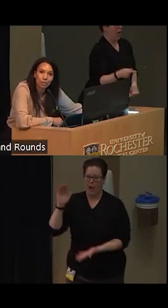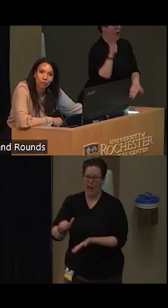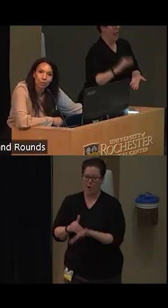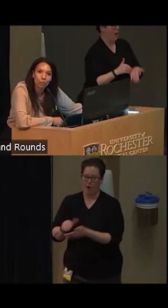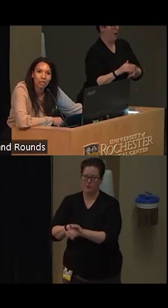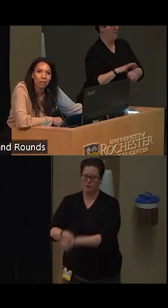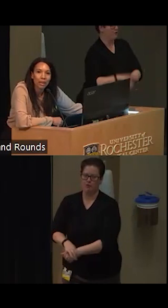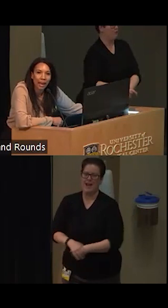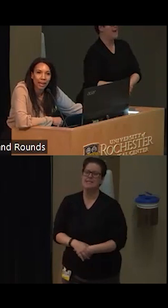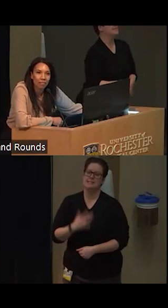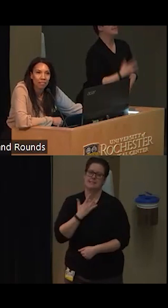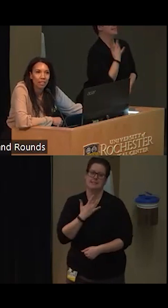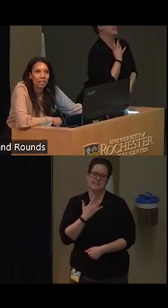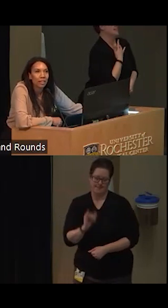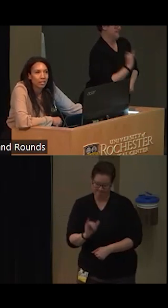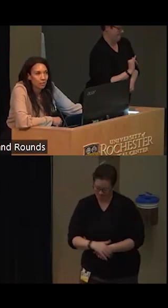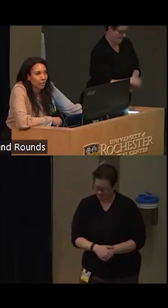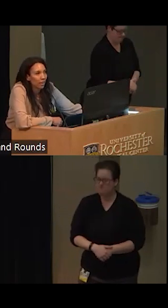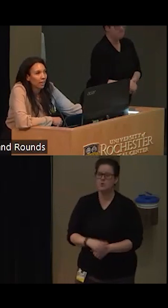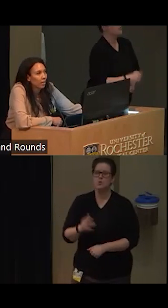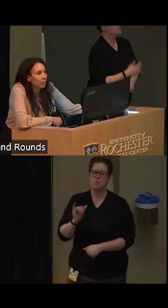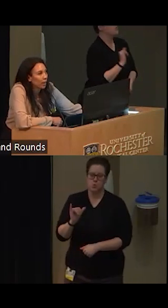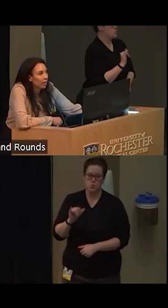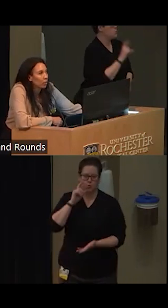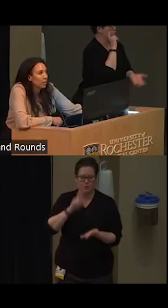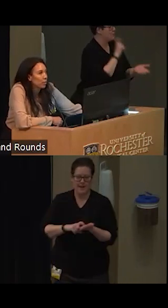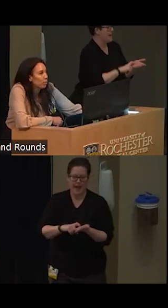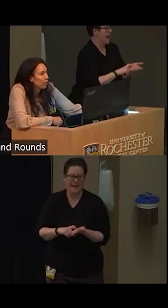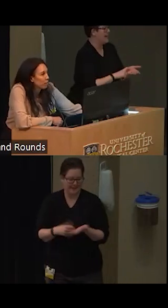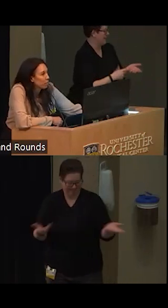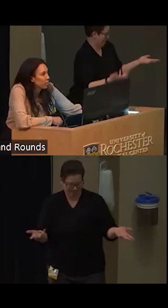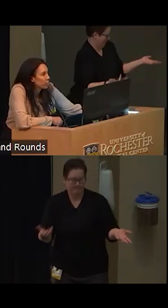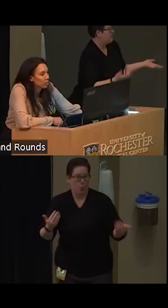so when we know we have a disparity in our own area what do we do about it from a leadership